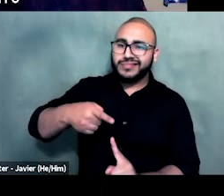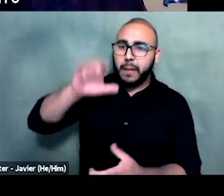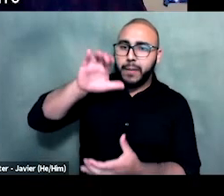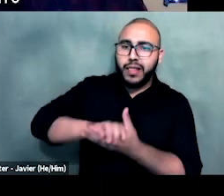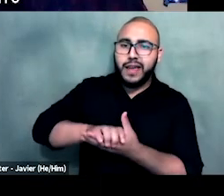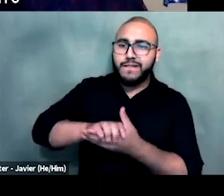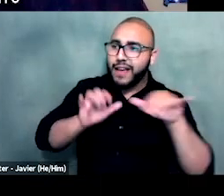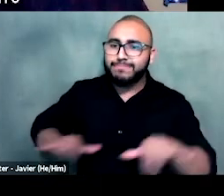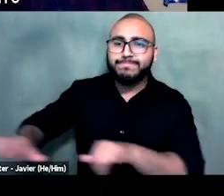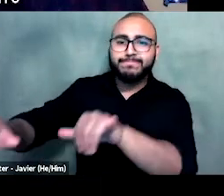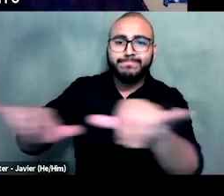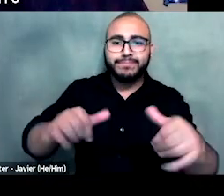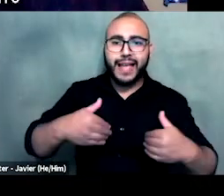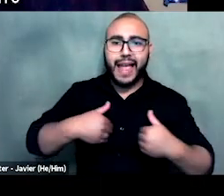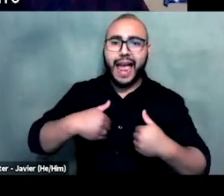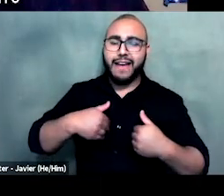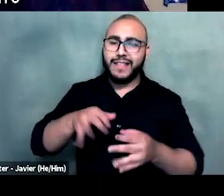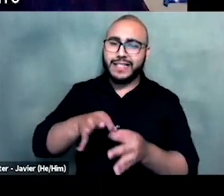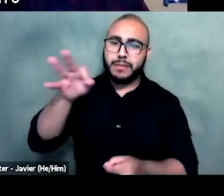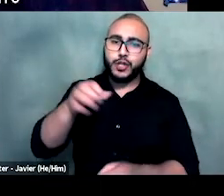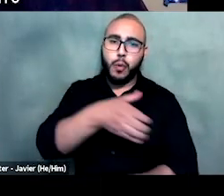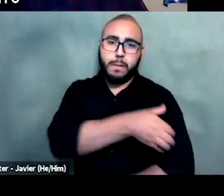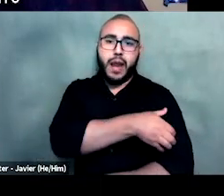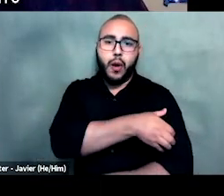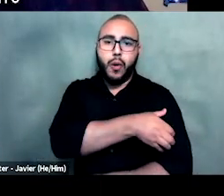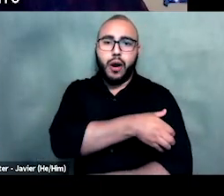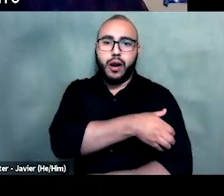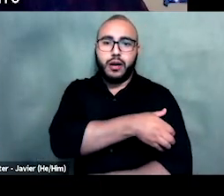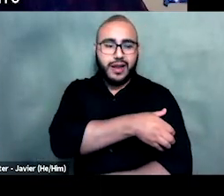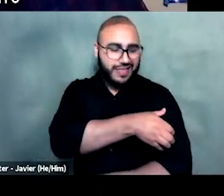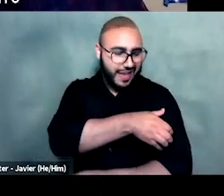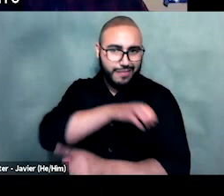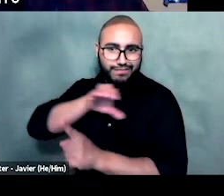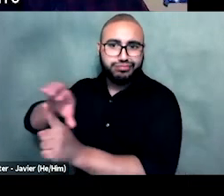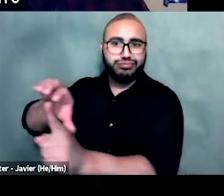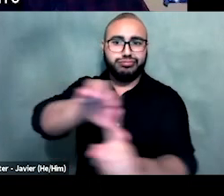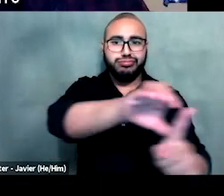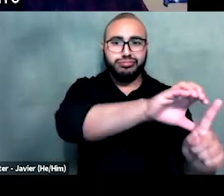of spiritual power And we all have something to give to our communities, to our society.